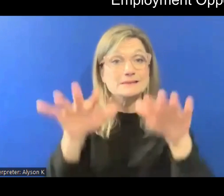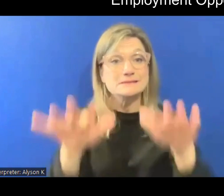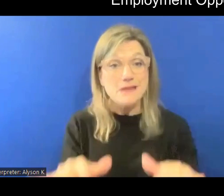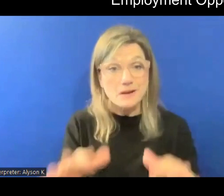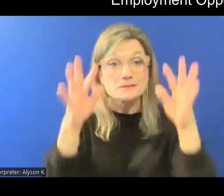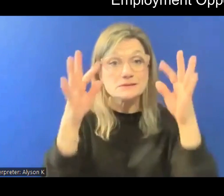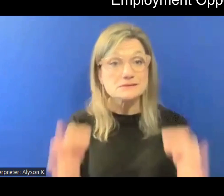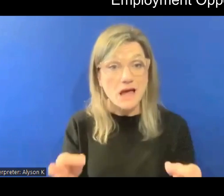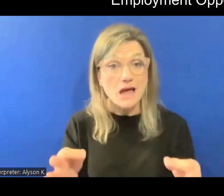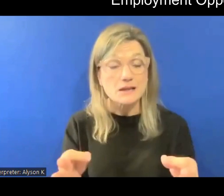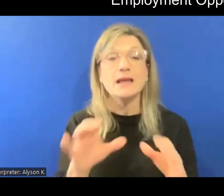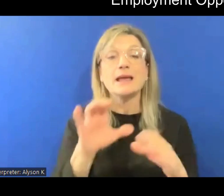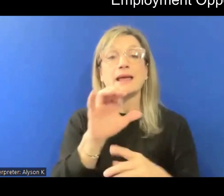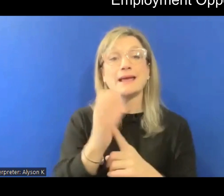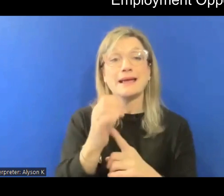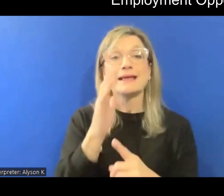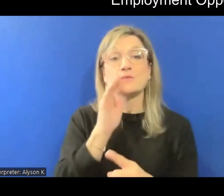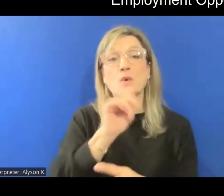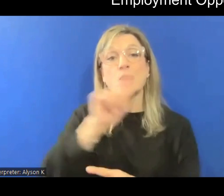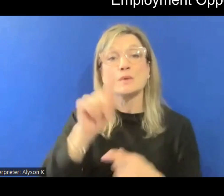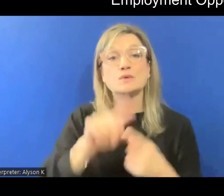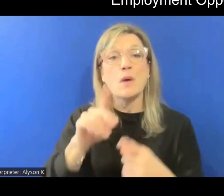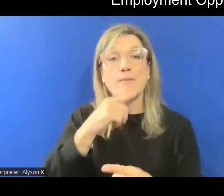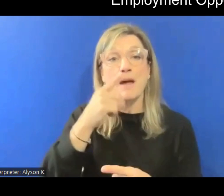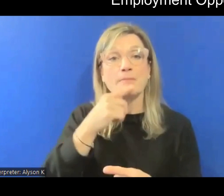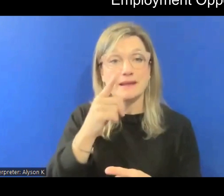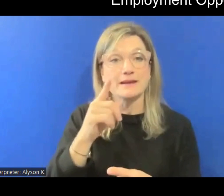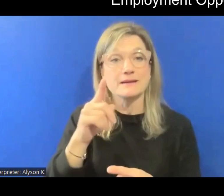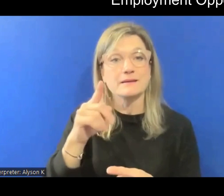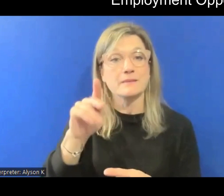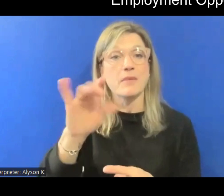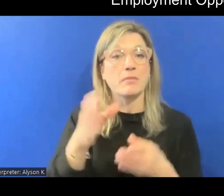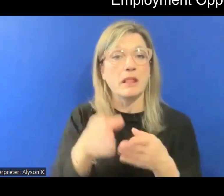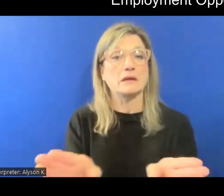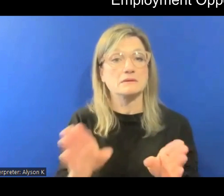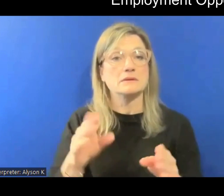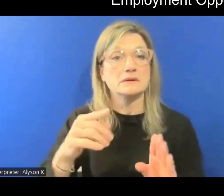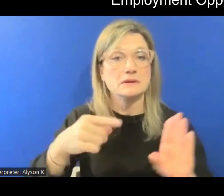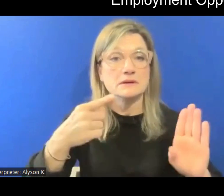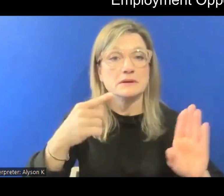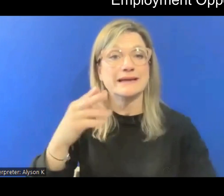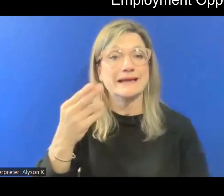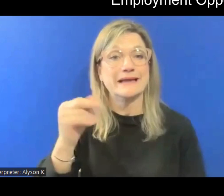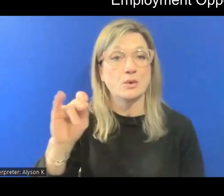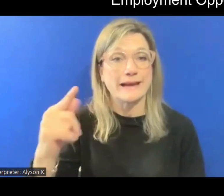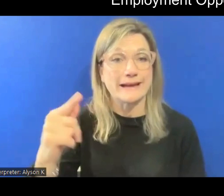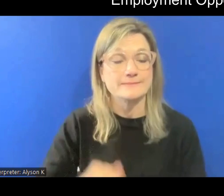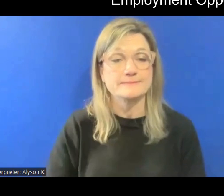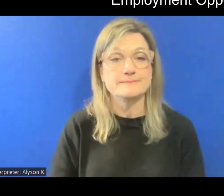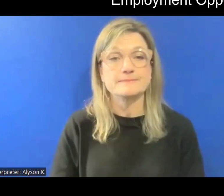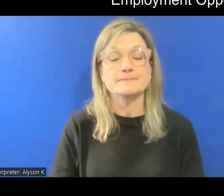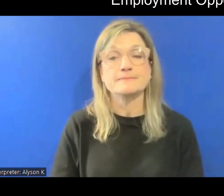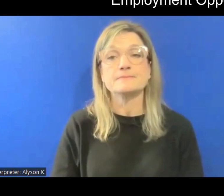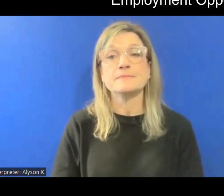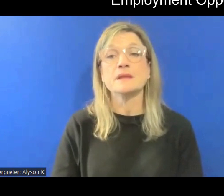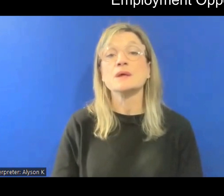the case will go to a public hearing. The kind of remedy you can get is back